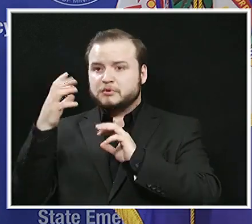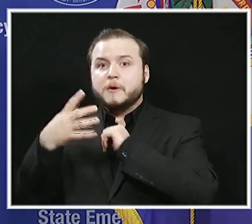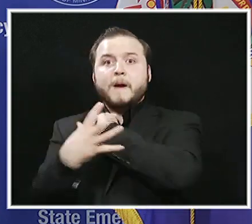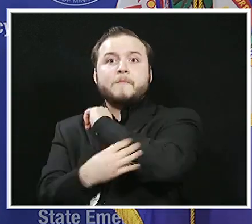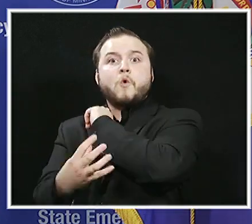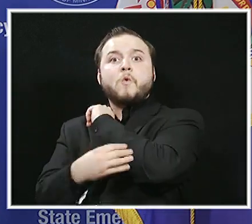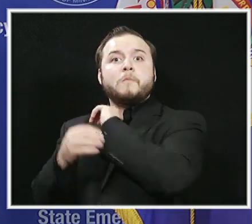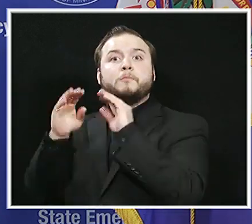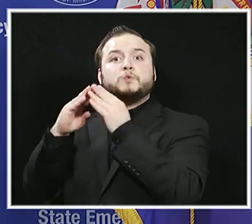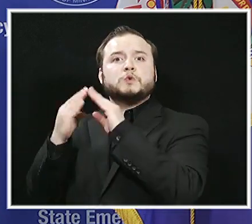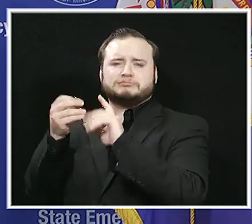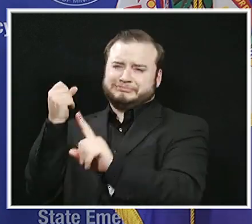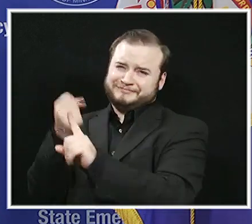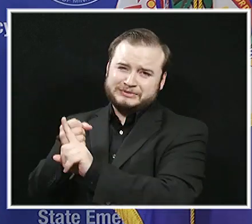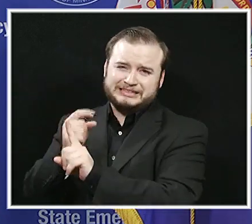And she said actually it's not the great equalizer, it